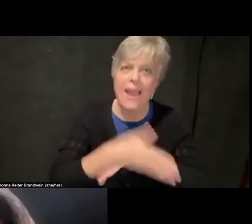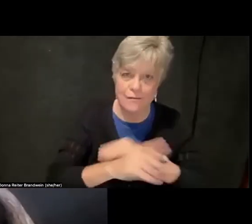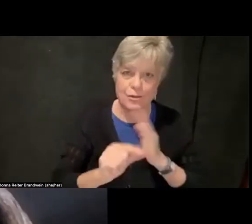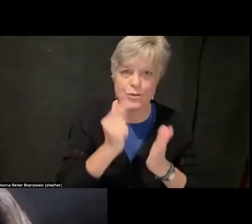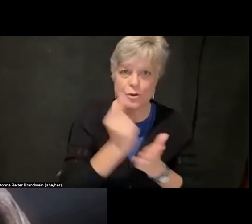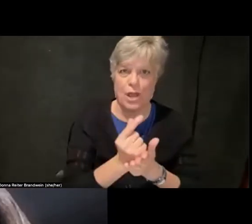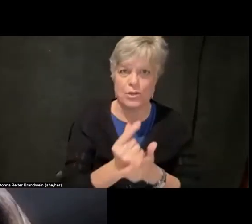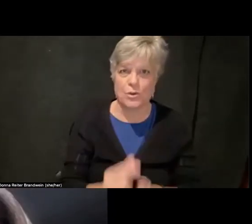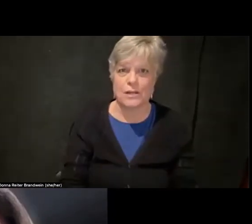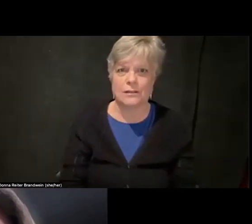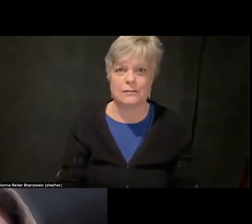Yeah, this is Liz.